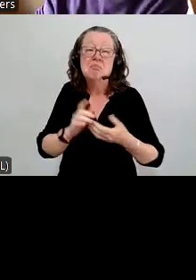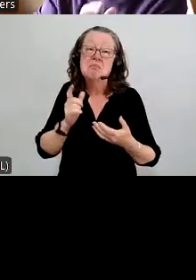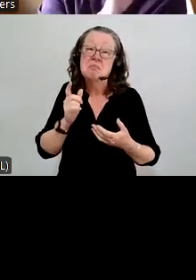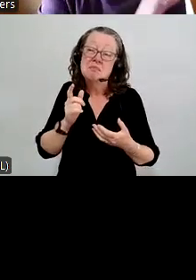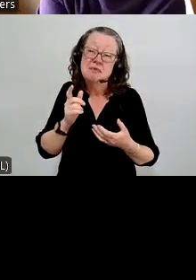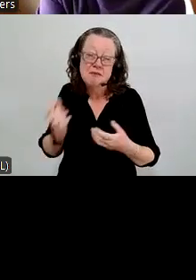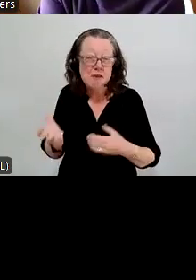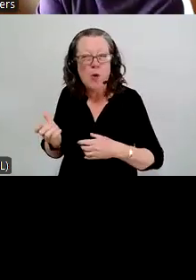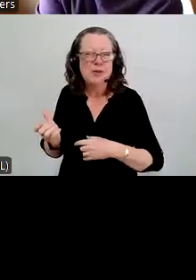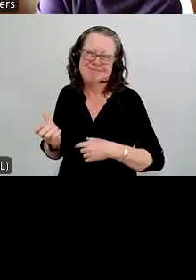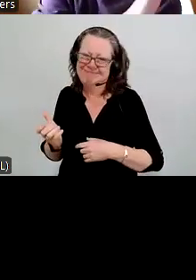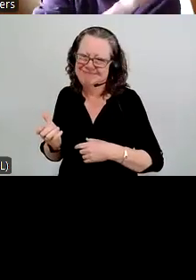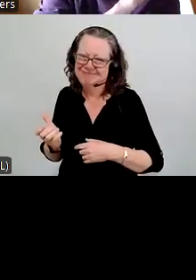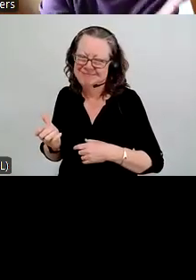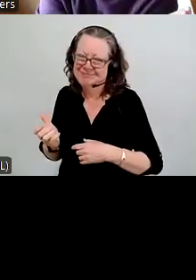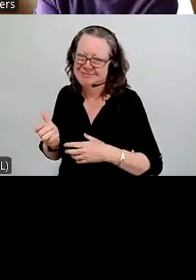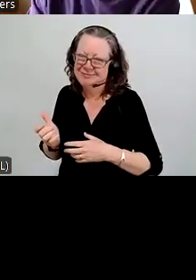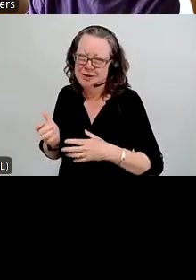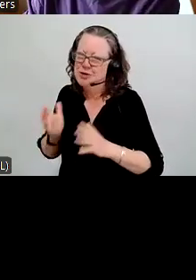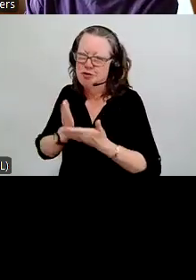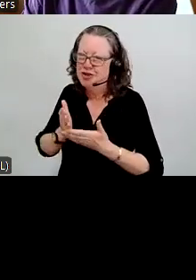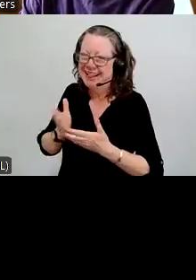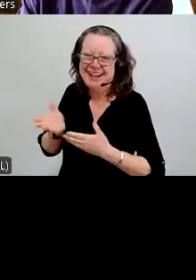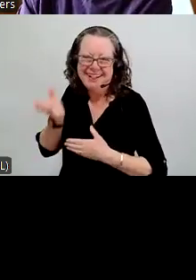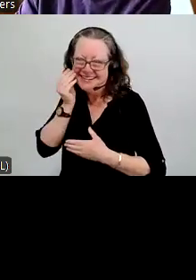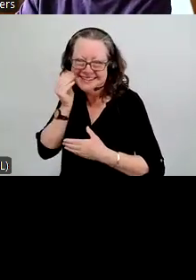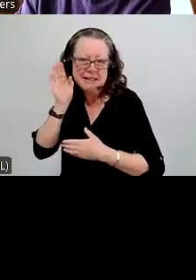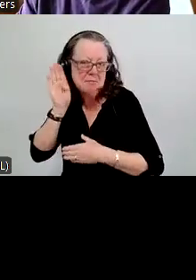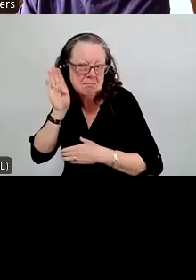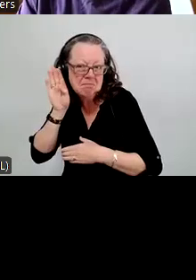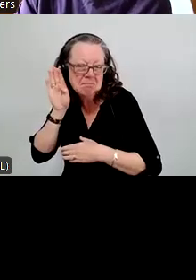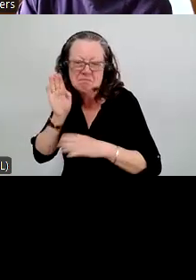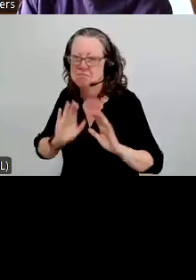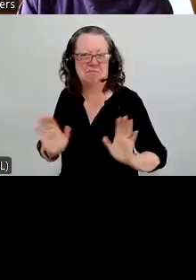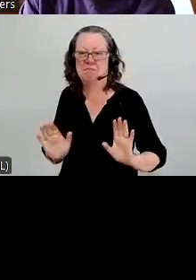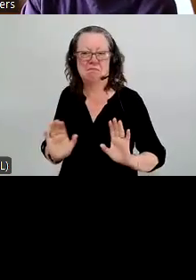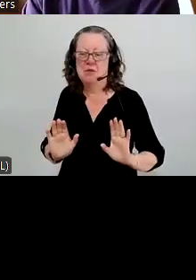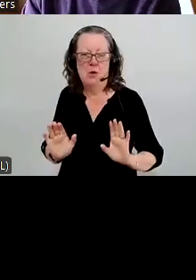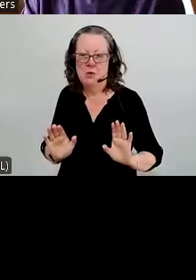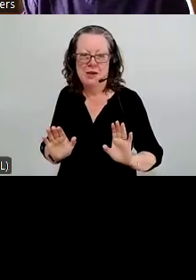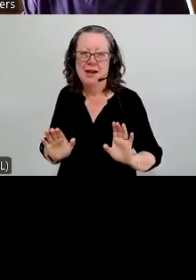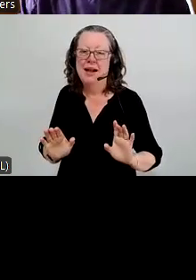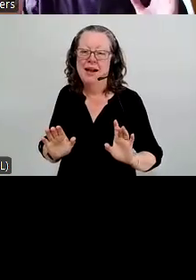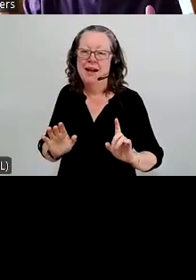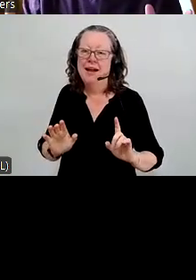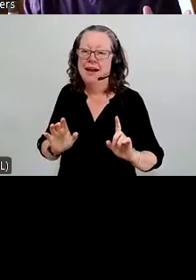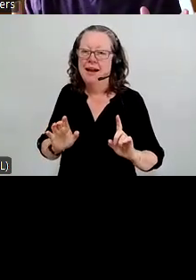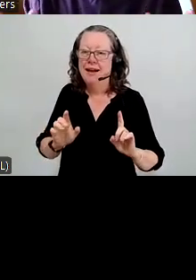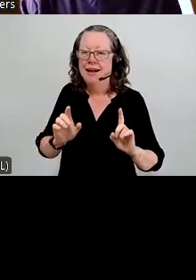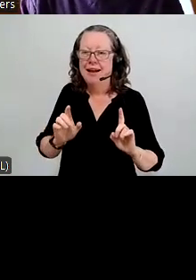They've done trials on this kind of stuff. They've seen that no data is being sent. It changes all the time, though,